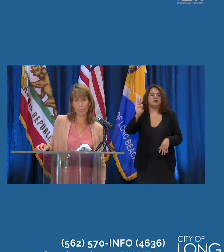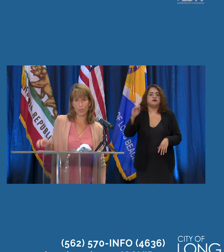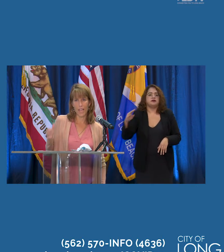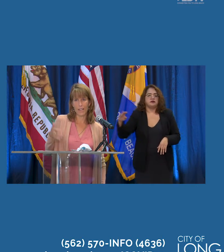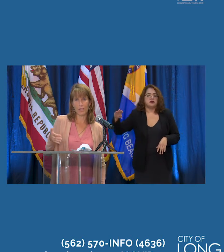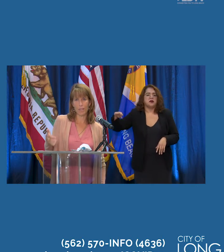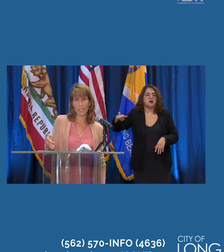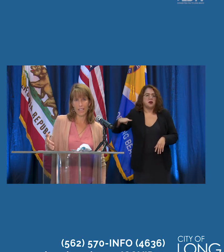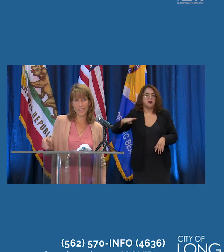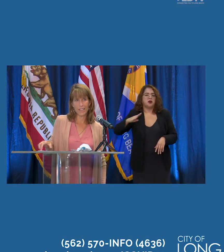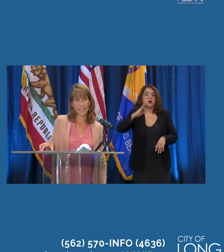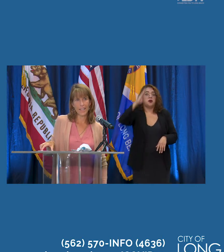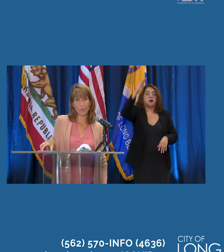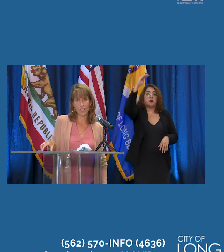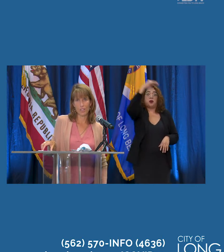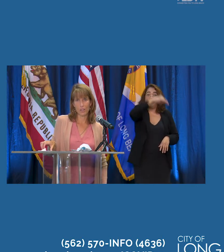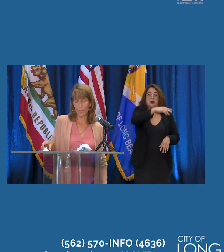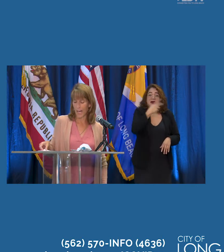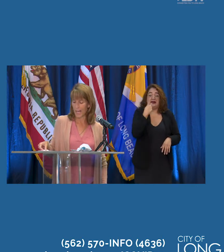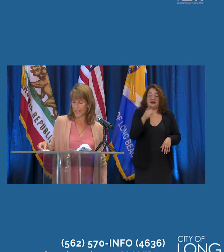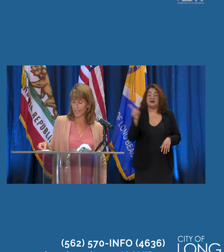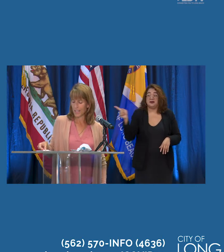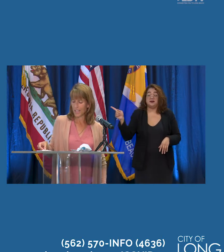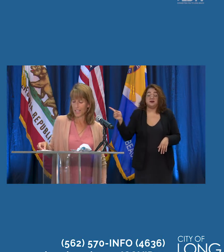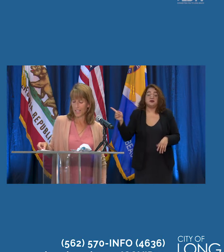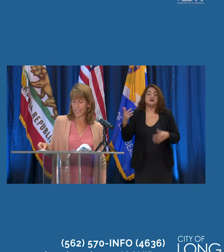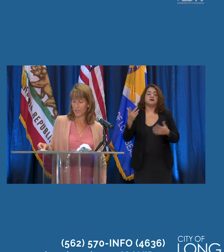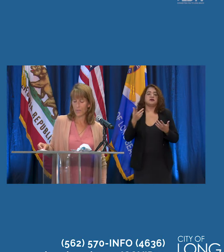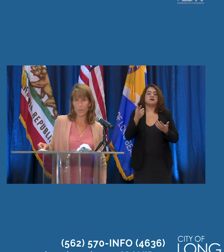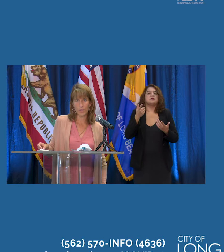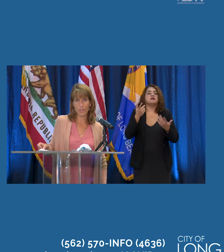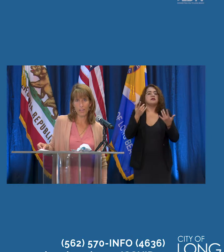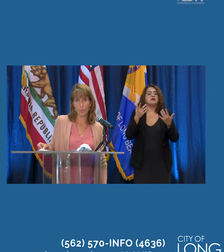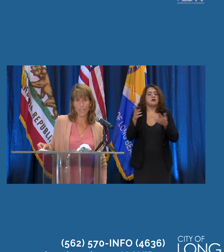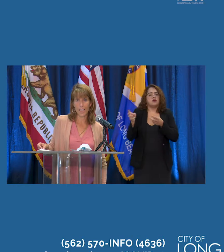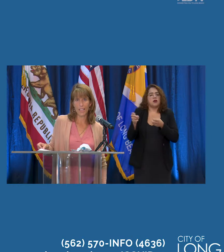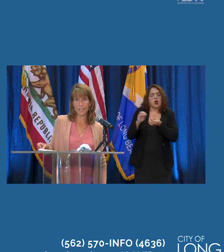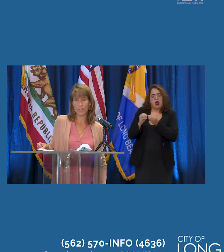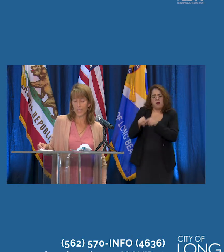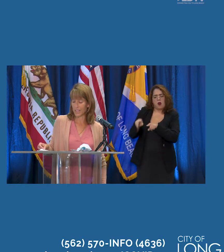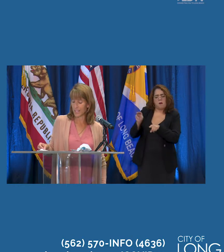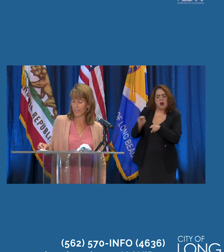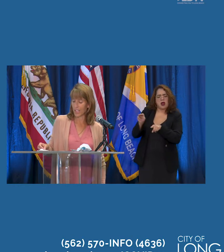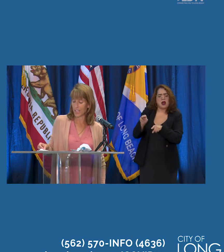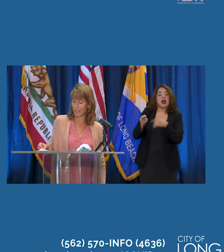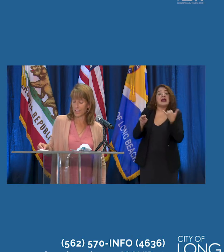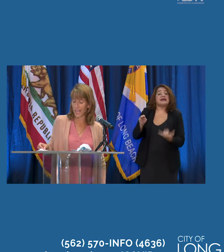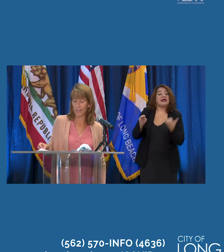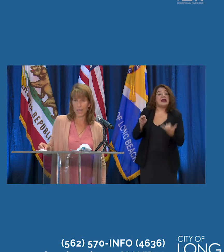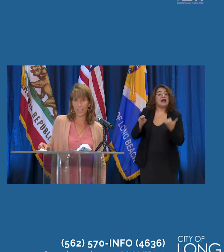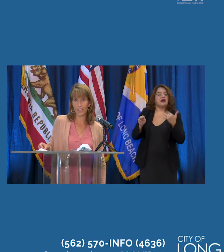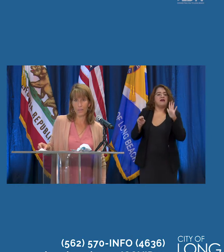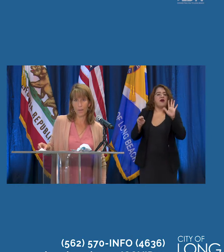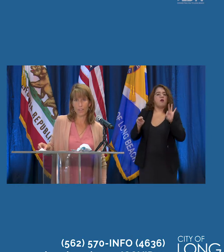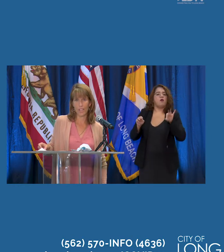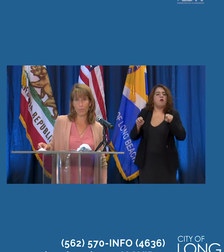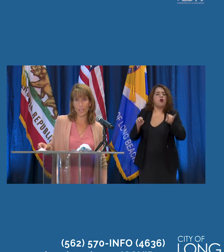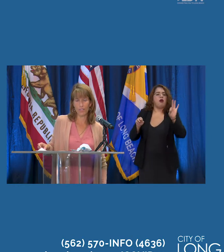pull that every Monday which is a little bit higher, today's rate was 5.9. So it is definitely going down and it is the best that we have